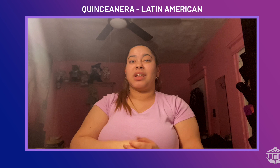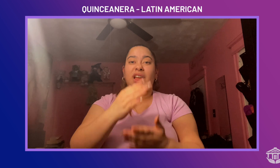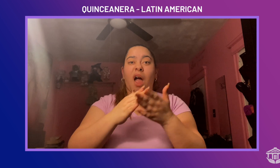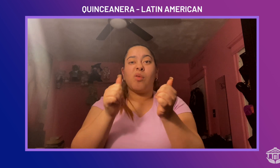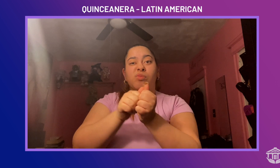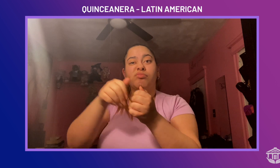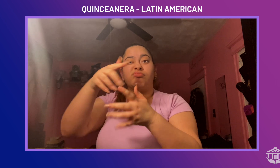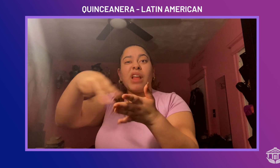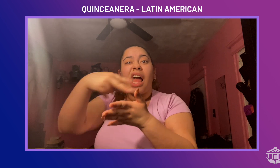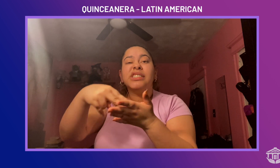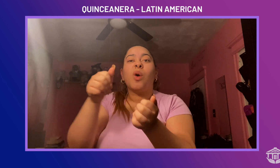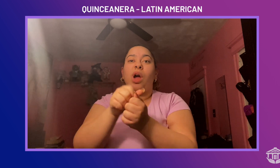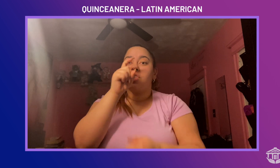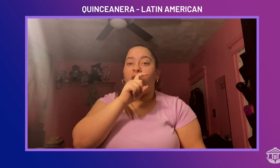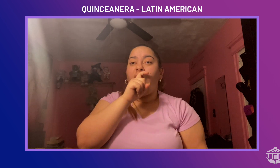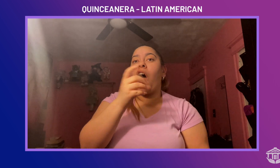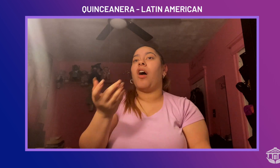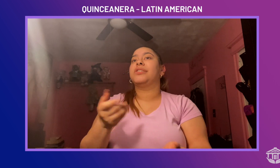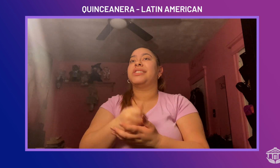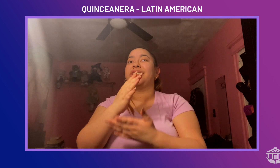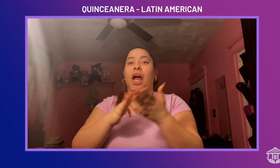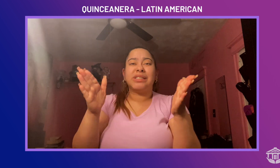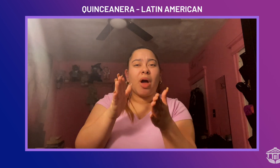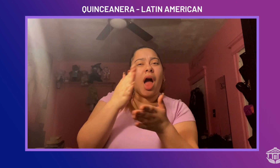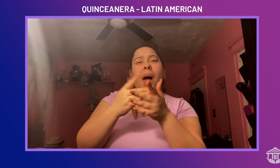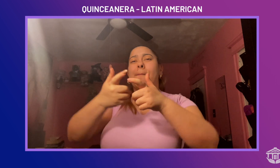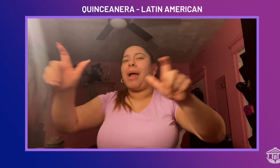For example some girls might do a dance performance, and there’s also a symbolic